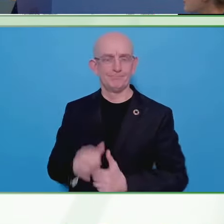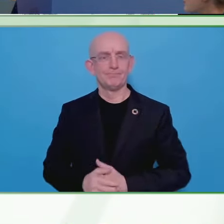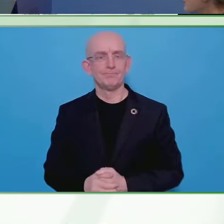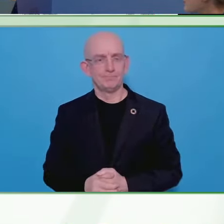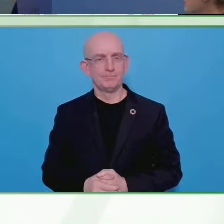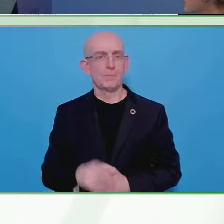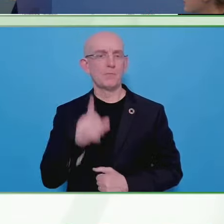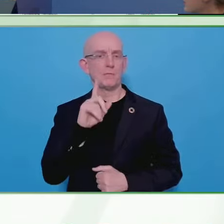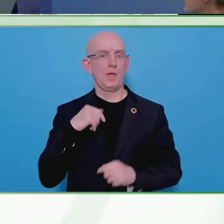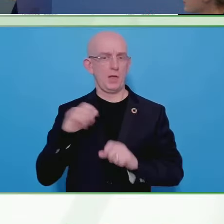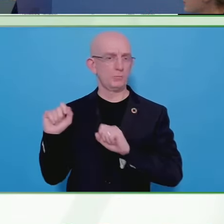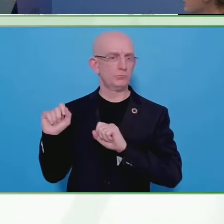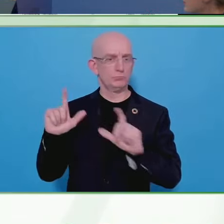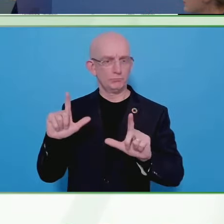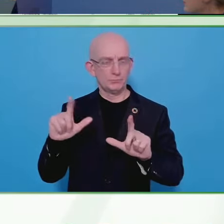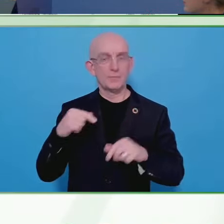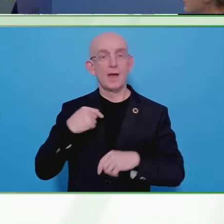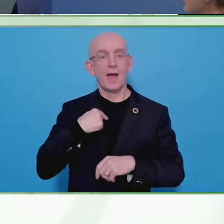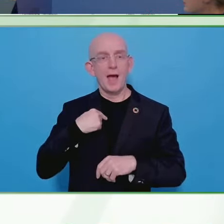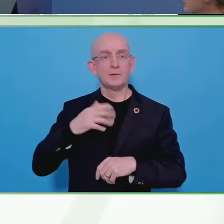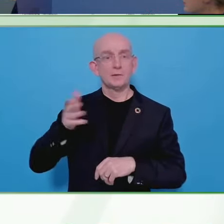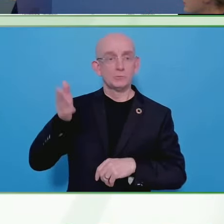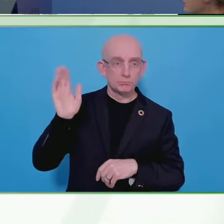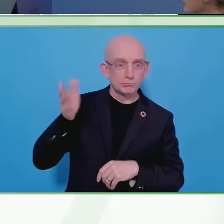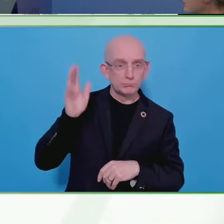I wanted it to be informational.